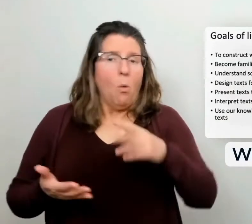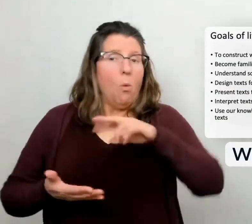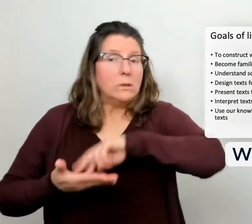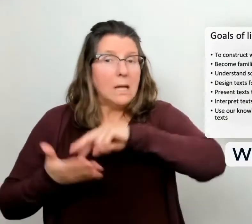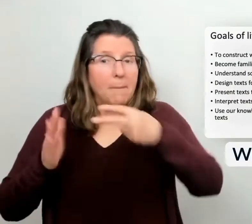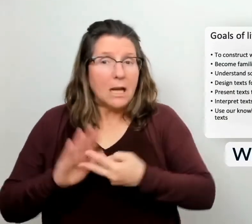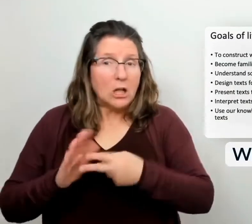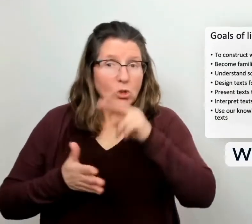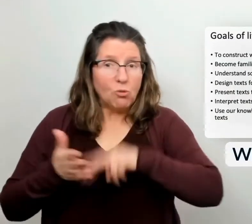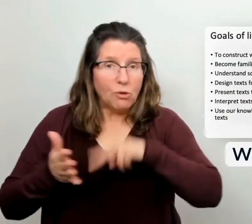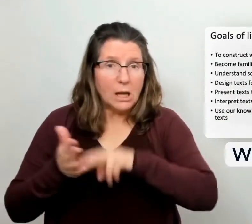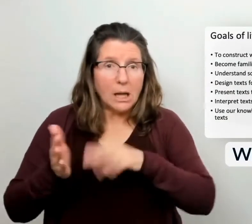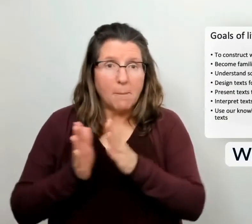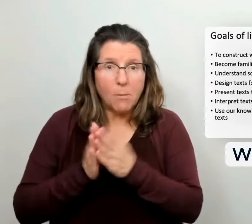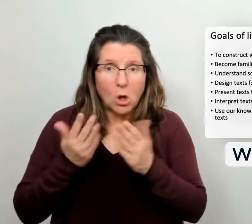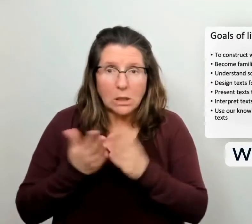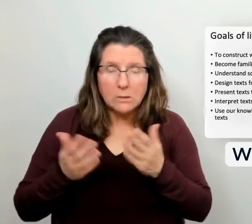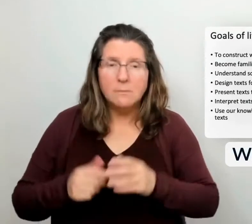What does it mean to "read a book?"